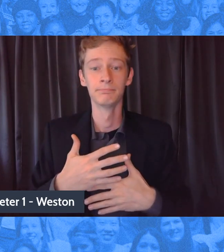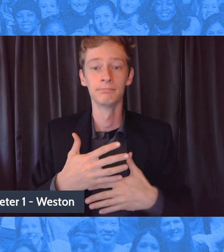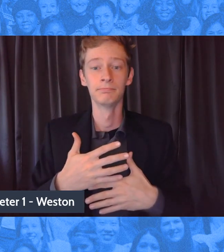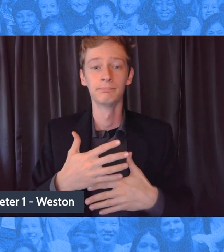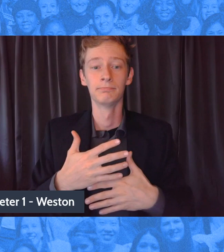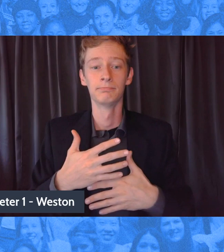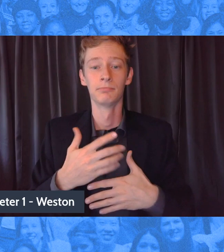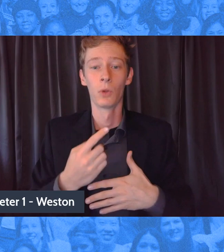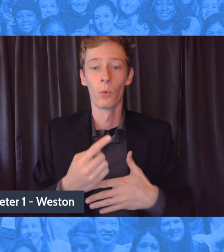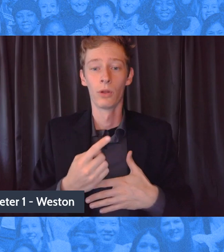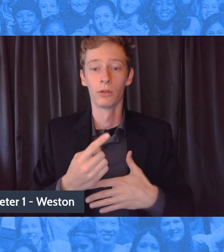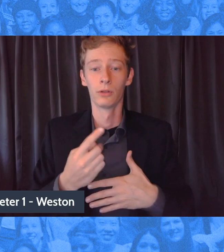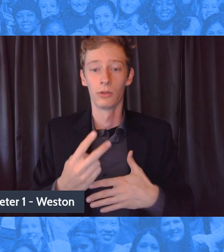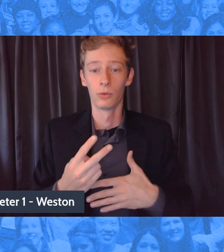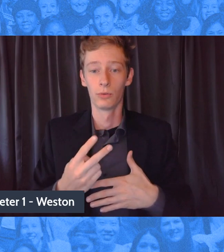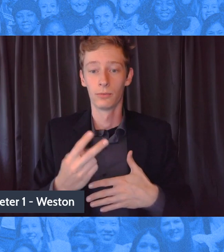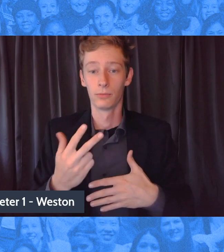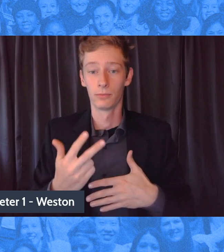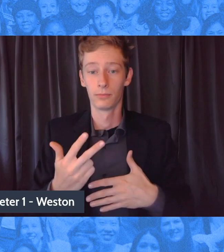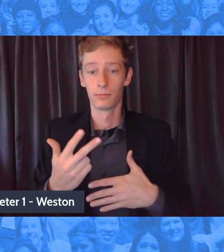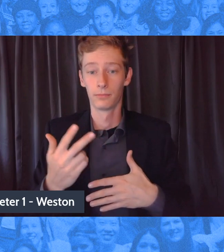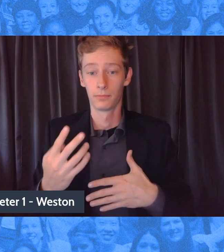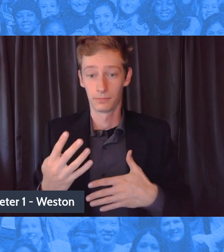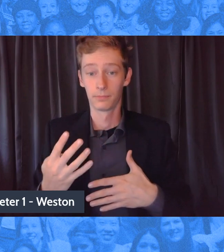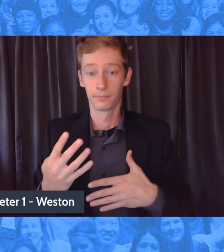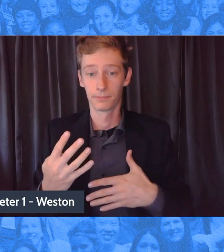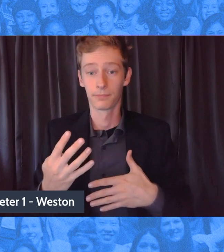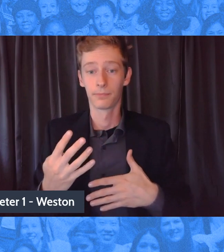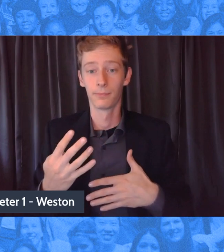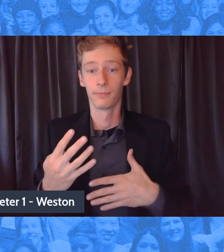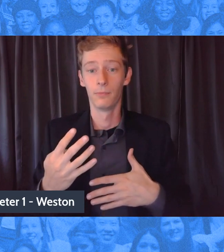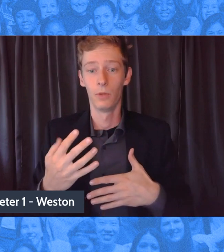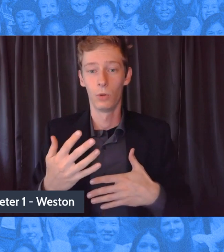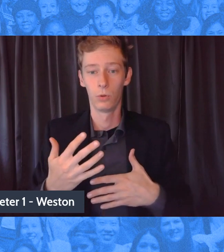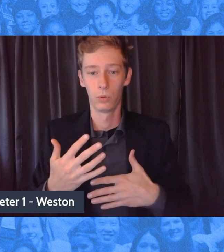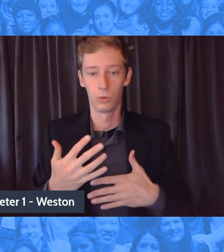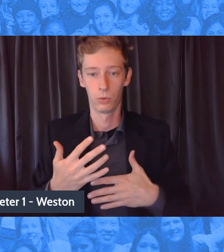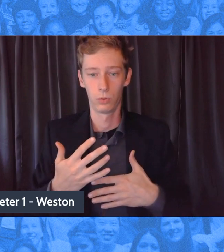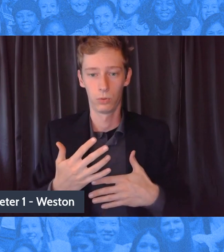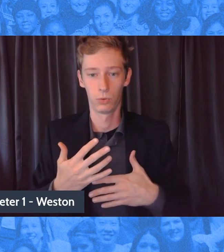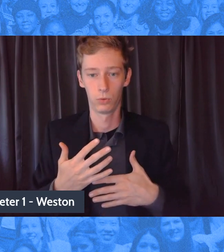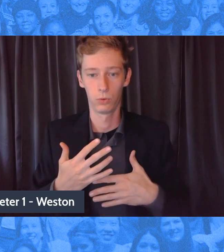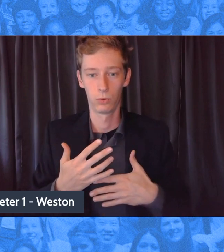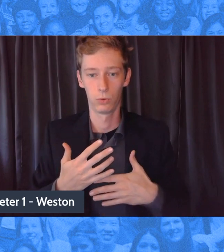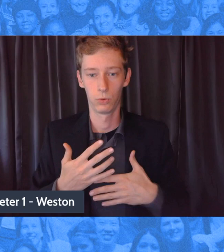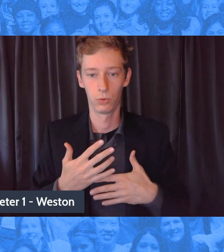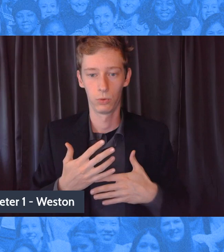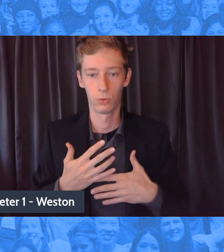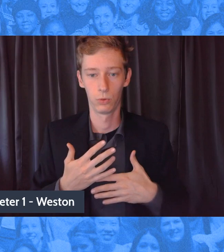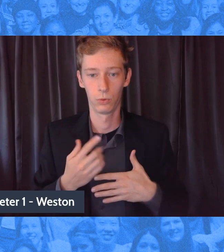You're gonna hold your breath for four counts. You're going to exhale for four counts,